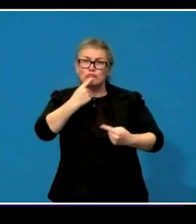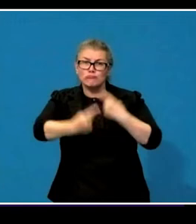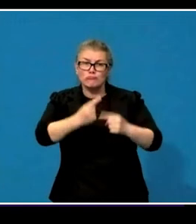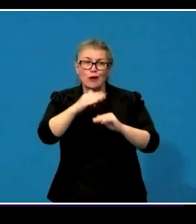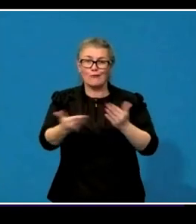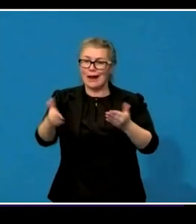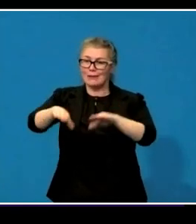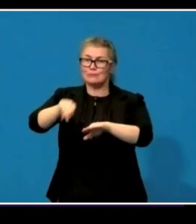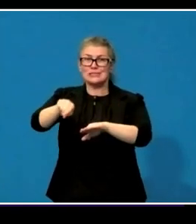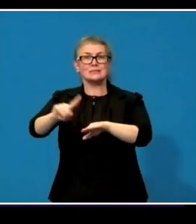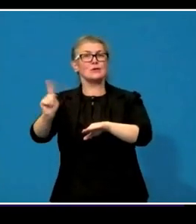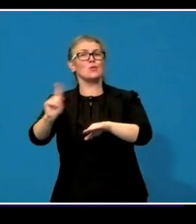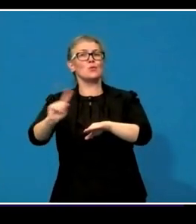like? JOAN: It's full.